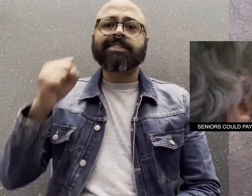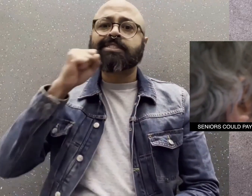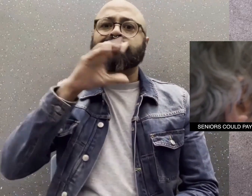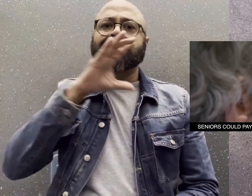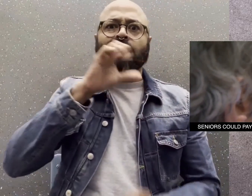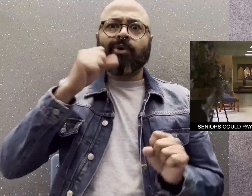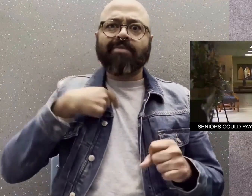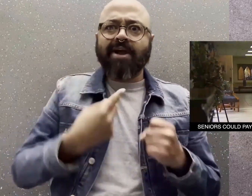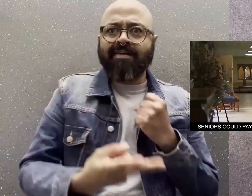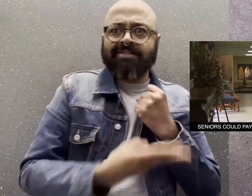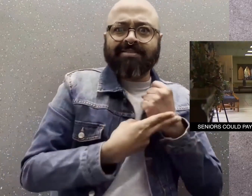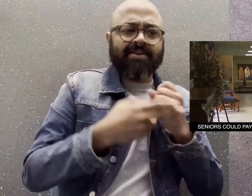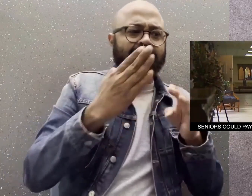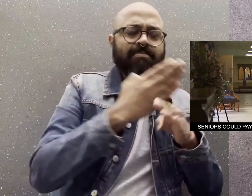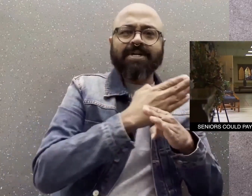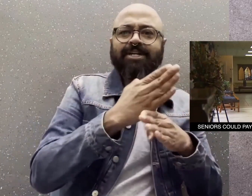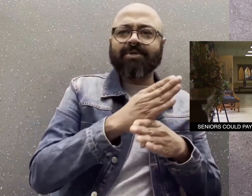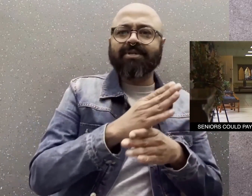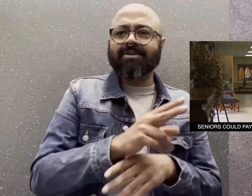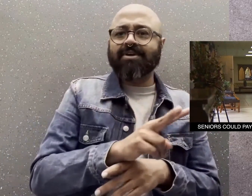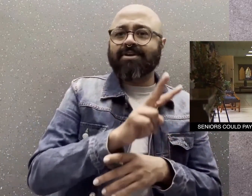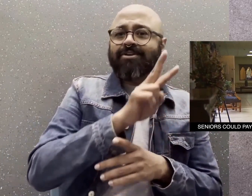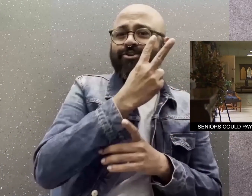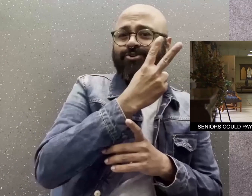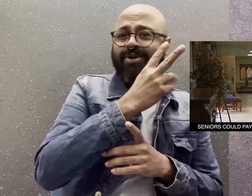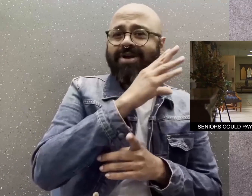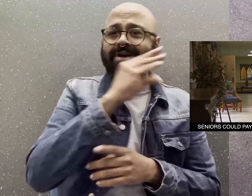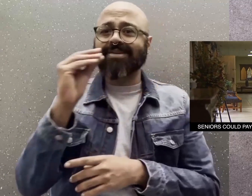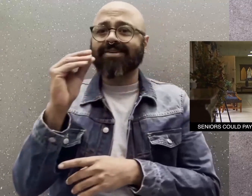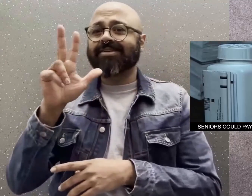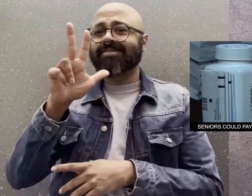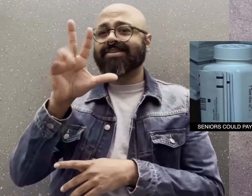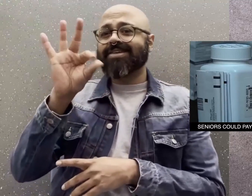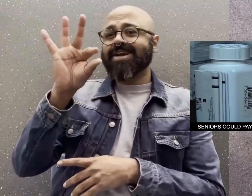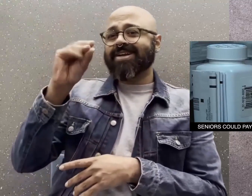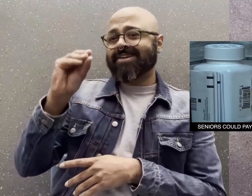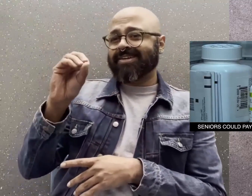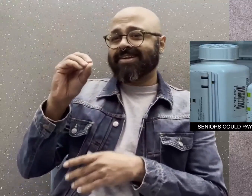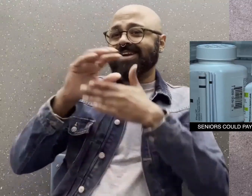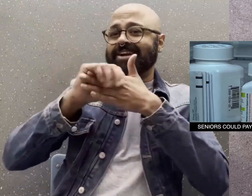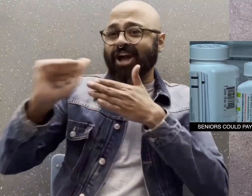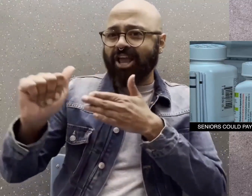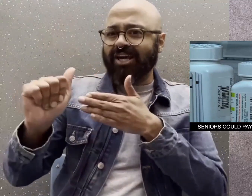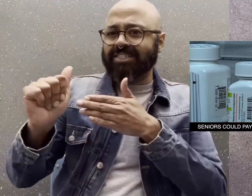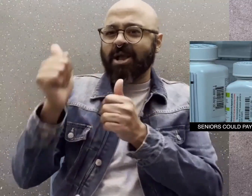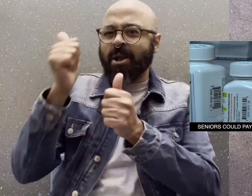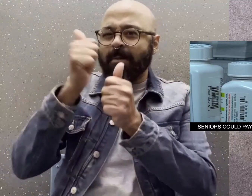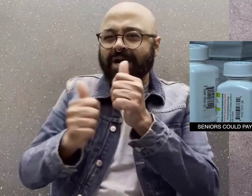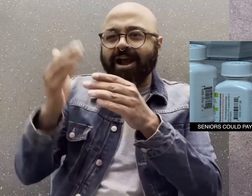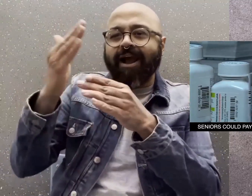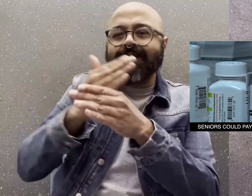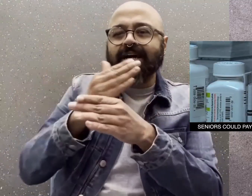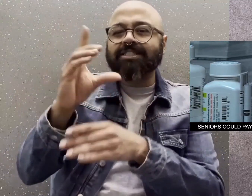Seniors could save between $2 and $390 per average dose for these medications.